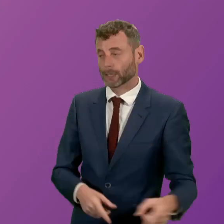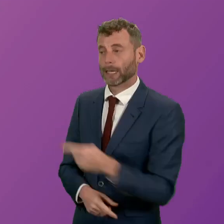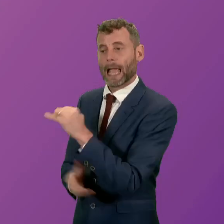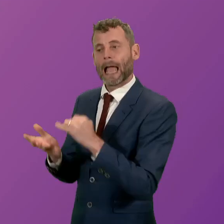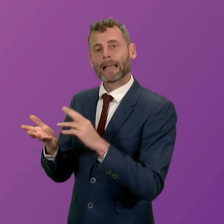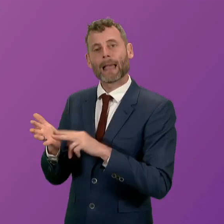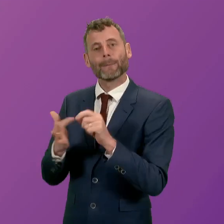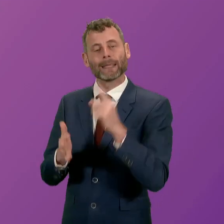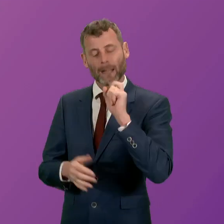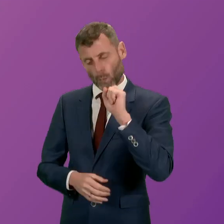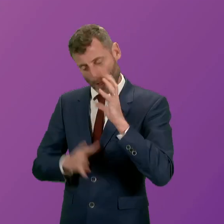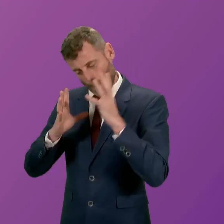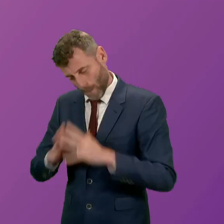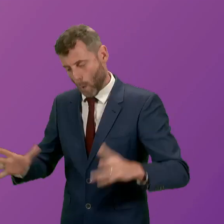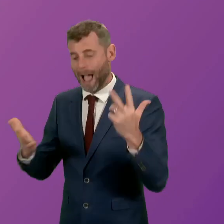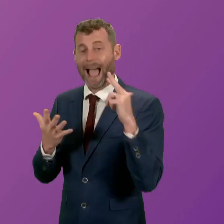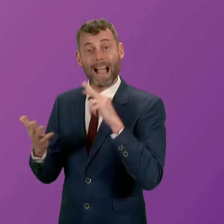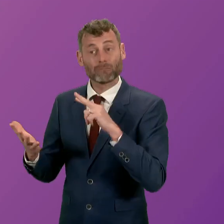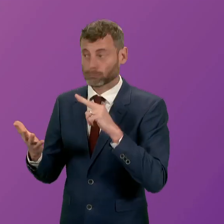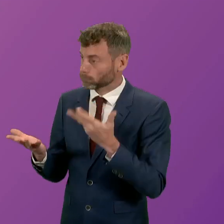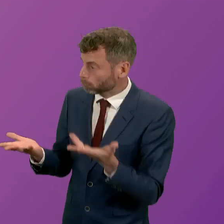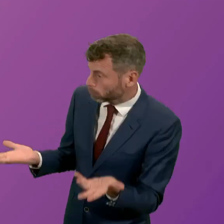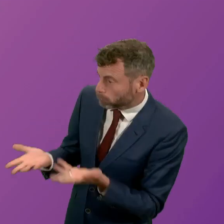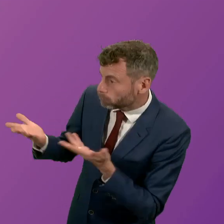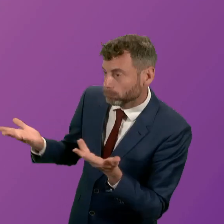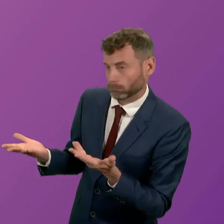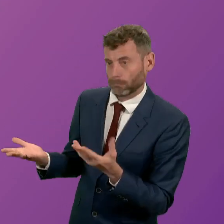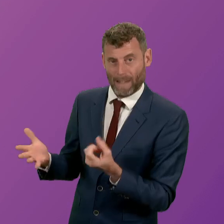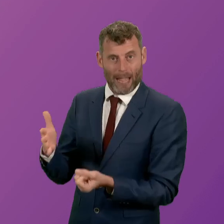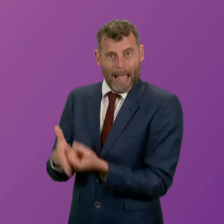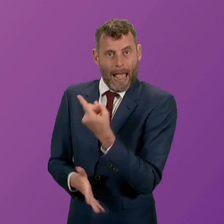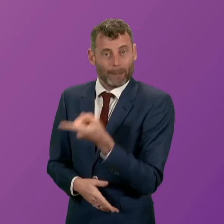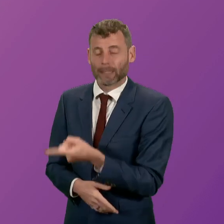but that has not happened. The SNP constantly makes big pledges about the NHS,